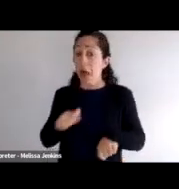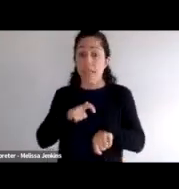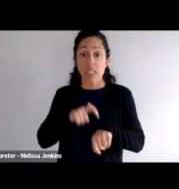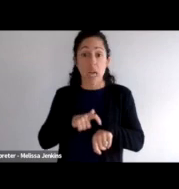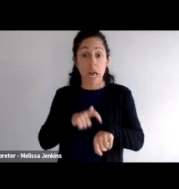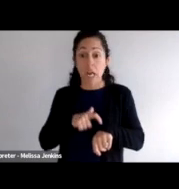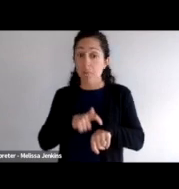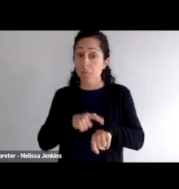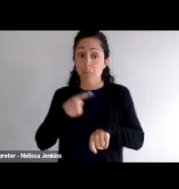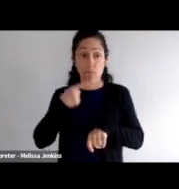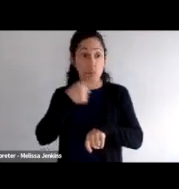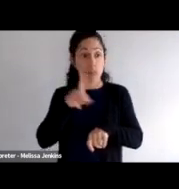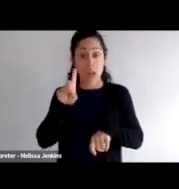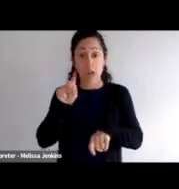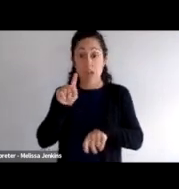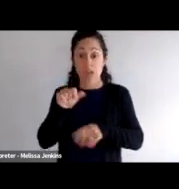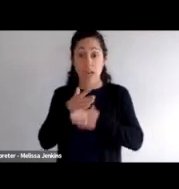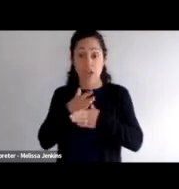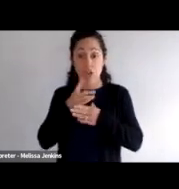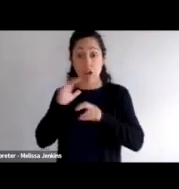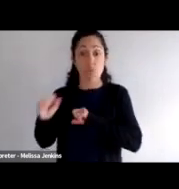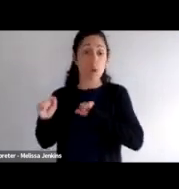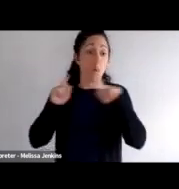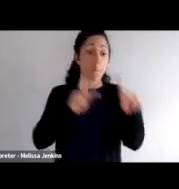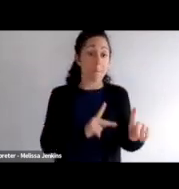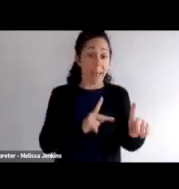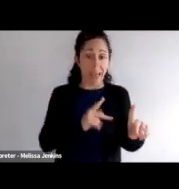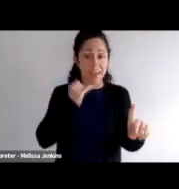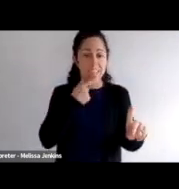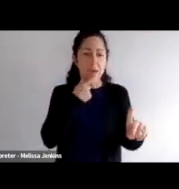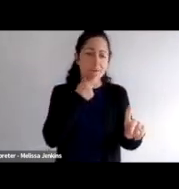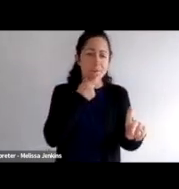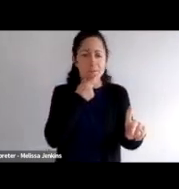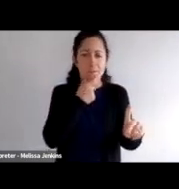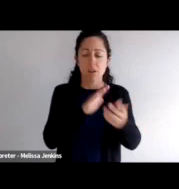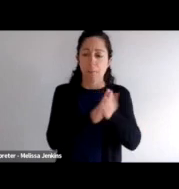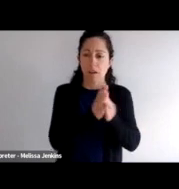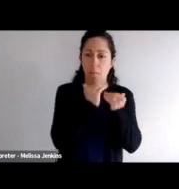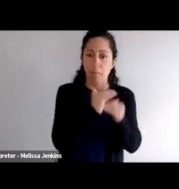into the data sharing preference survey and put more limitations or remove limitations.